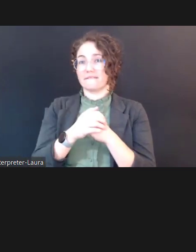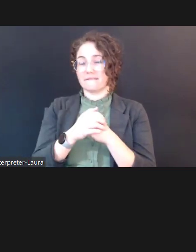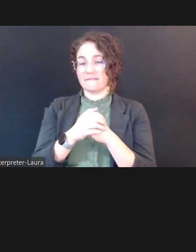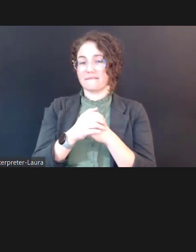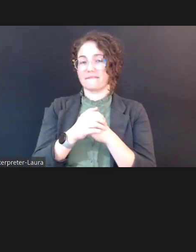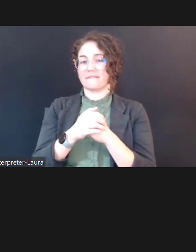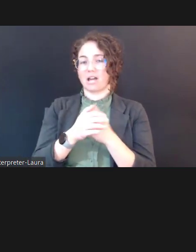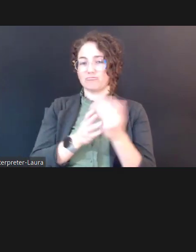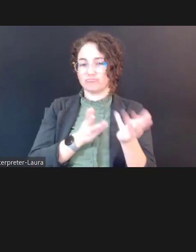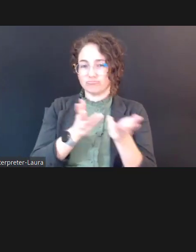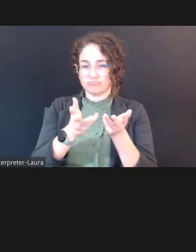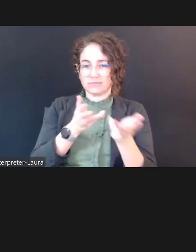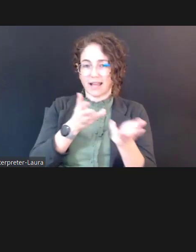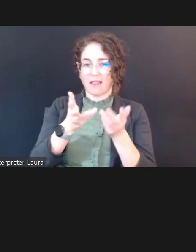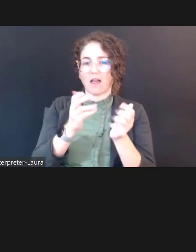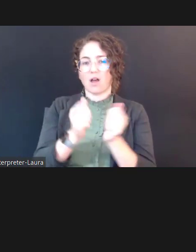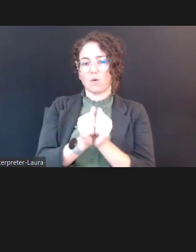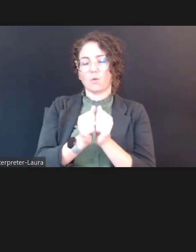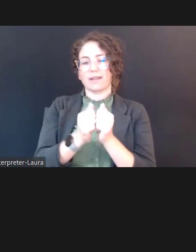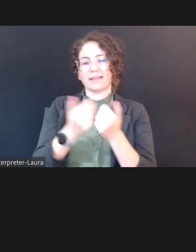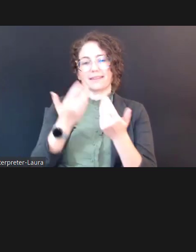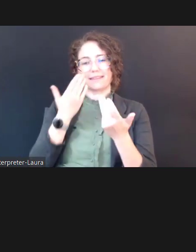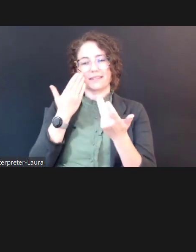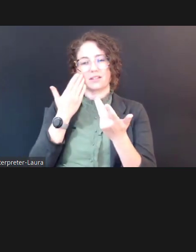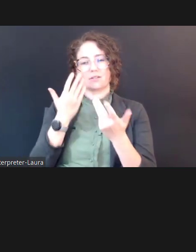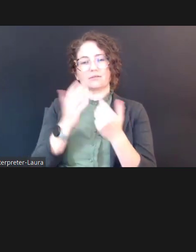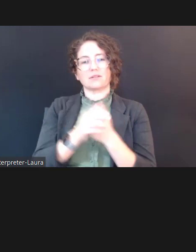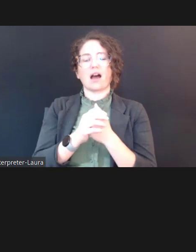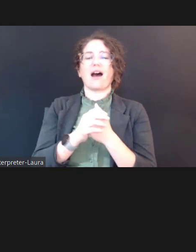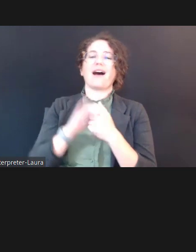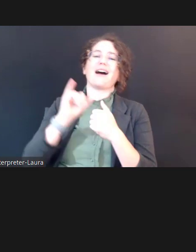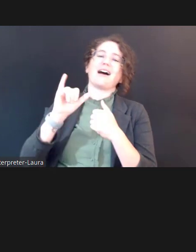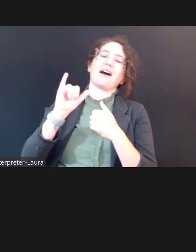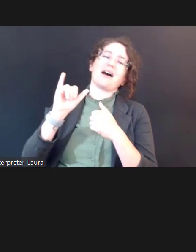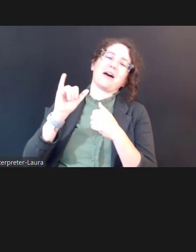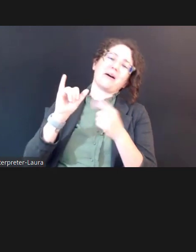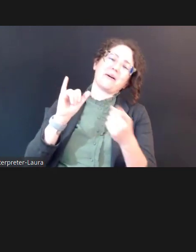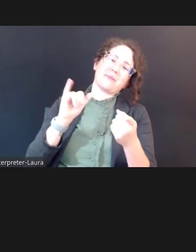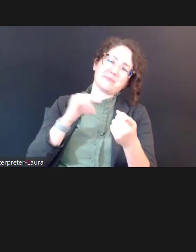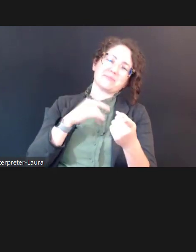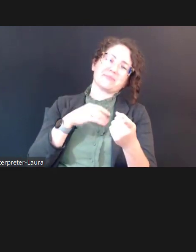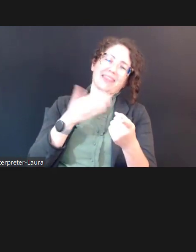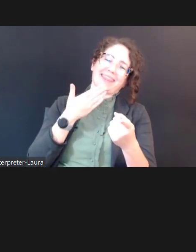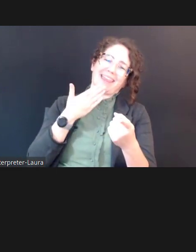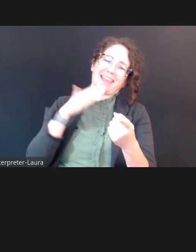love, and engage in a dialogue with -- MyPeers.